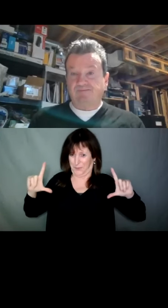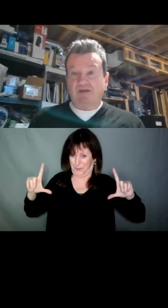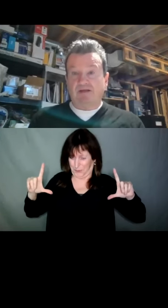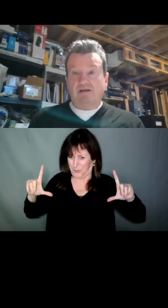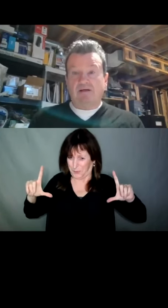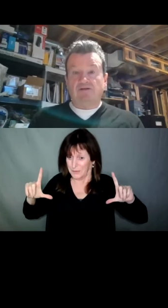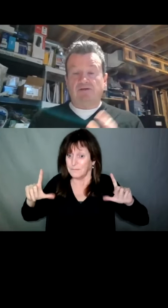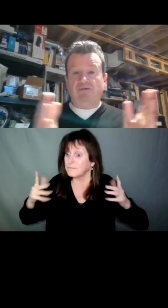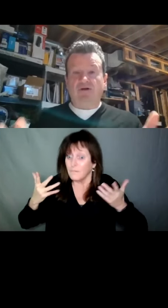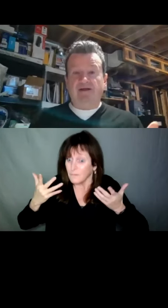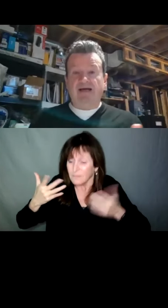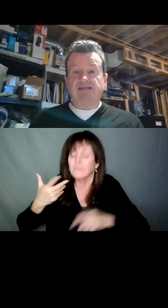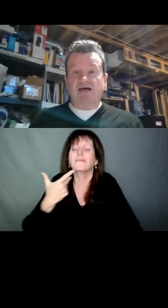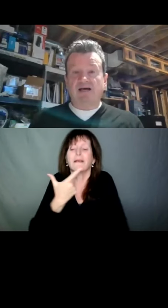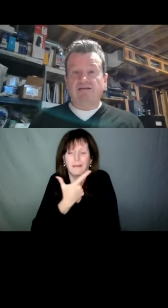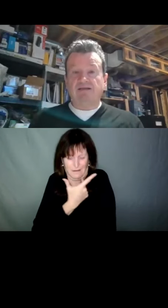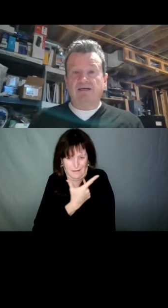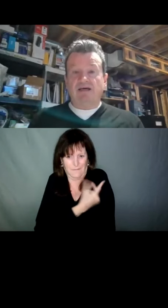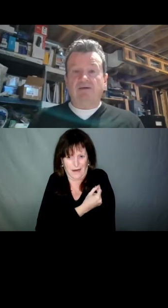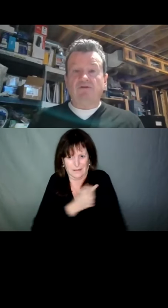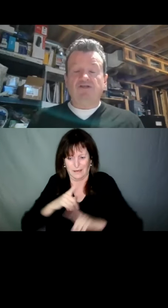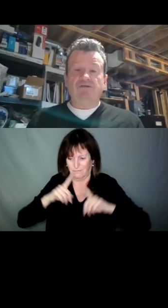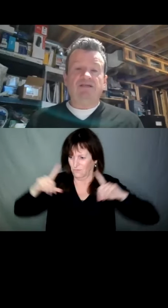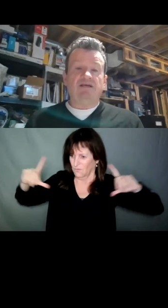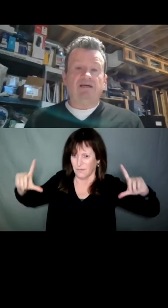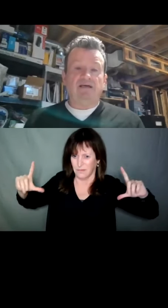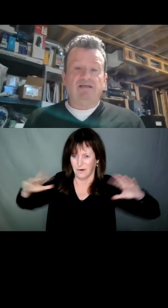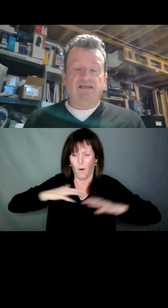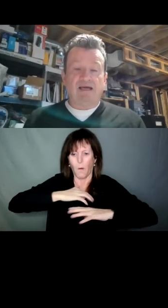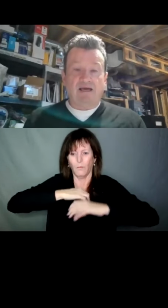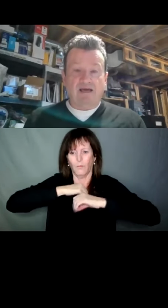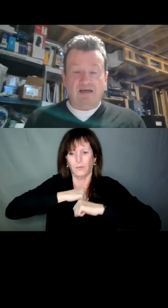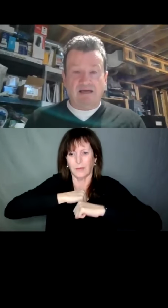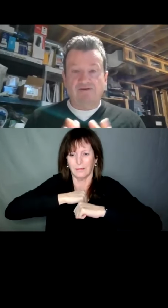. It is a male individual and he has little bubble around him.